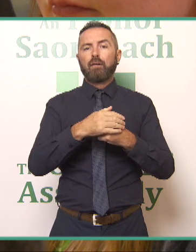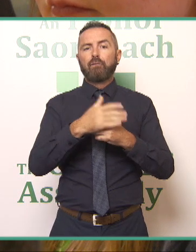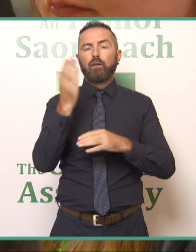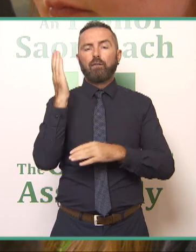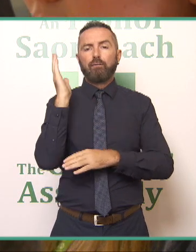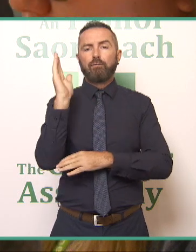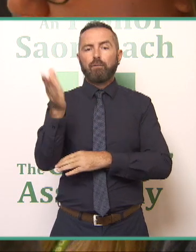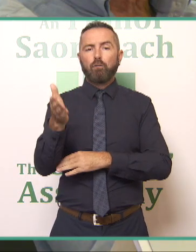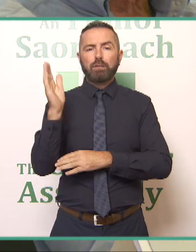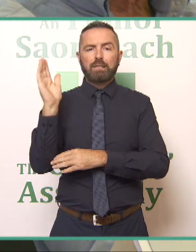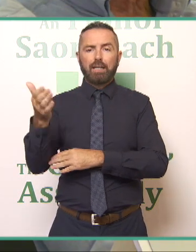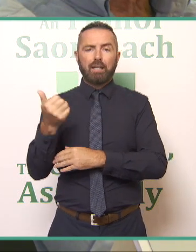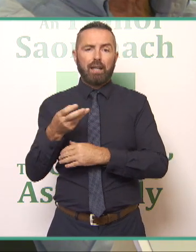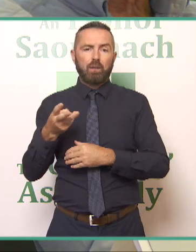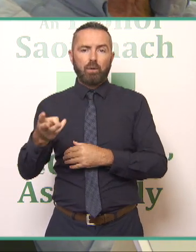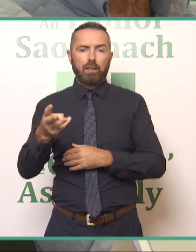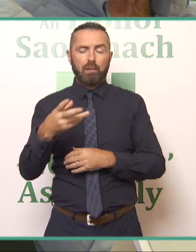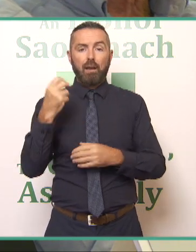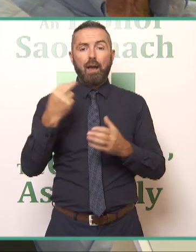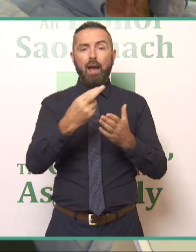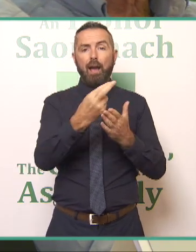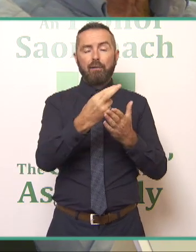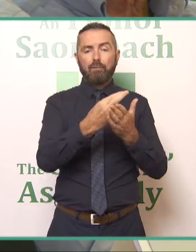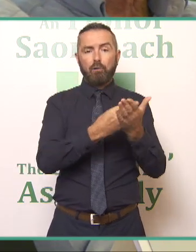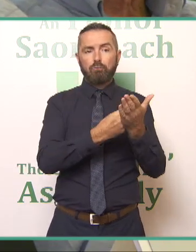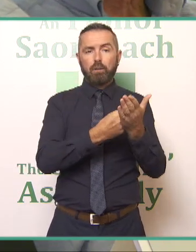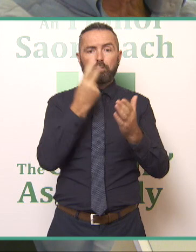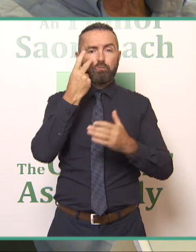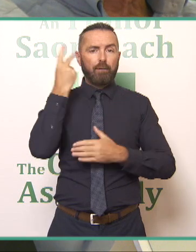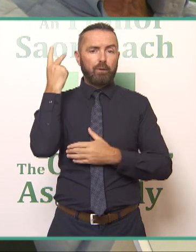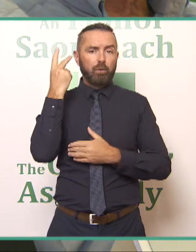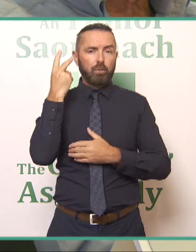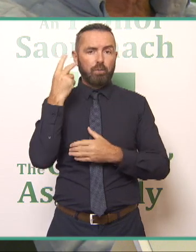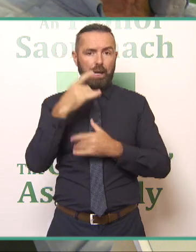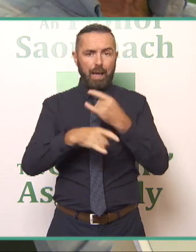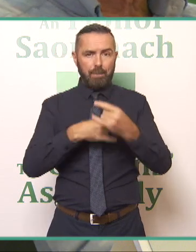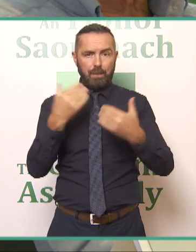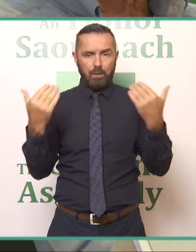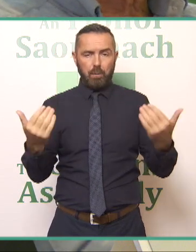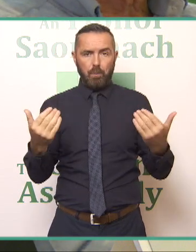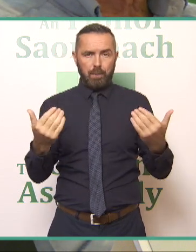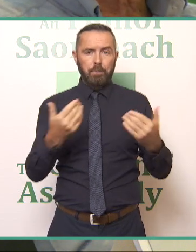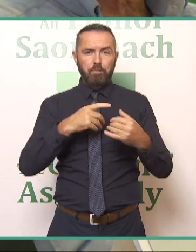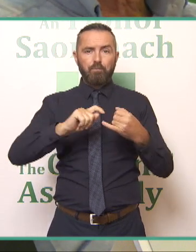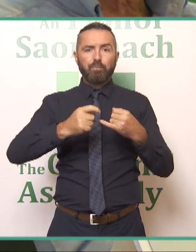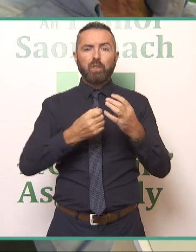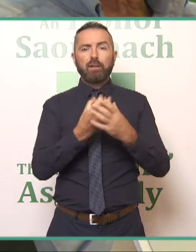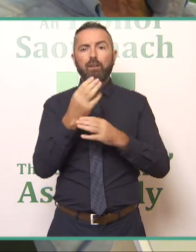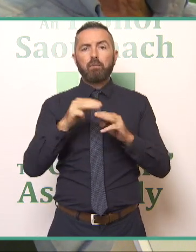There's a regular review underway at the moment in terms of trying to develop a more streamlined process. And I